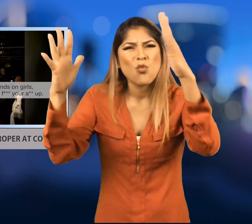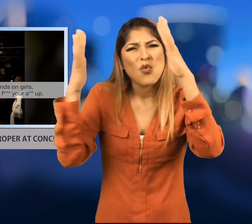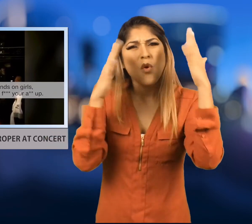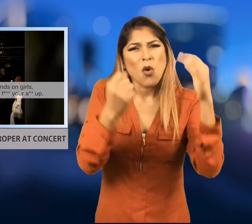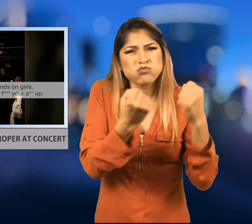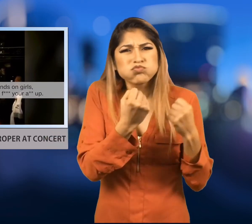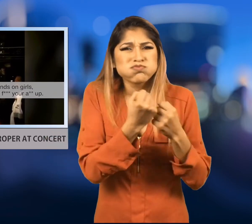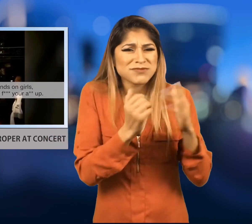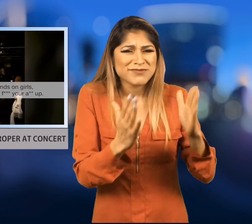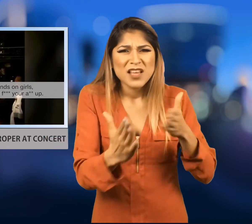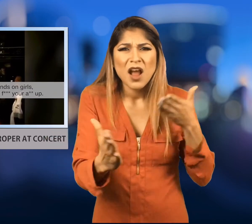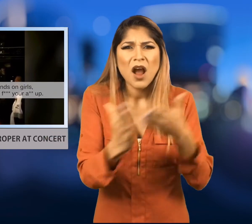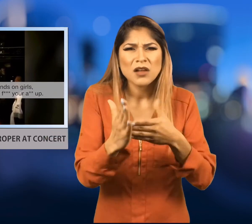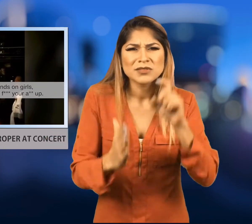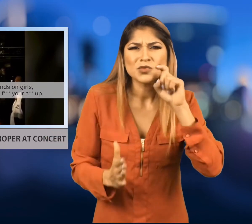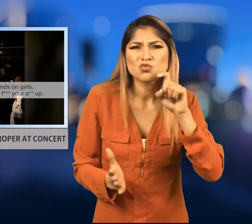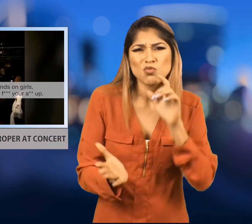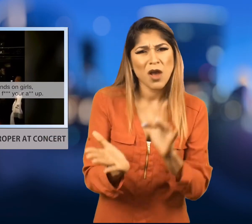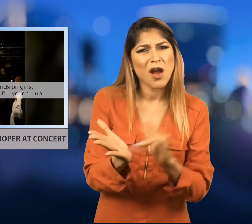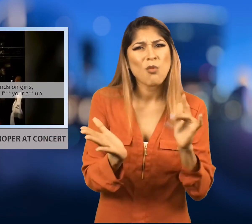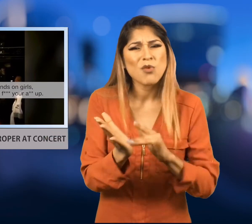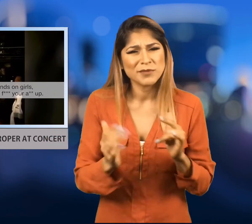for taking a stand against sexual harassment.